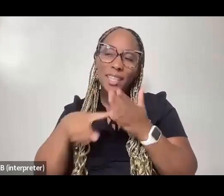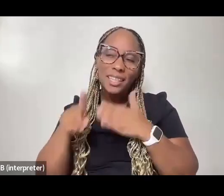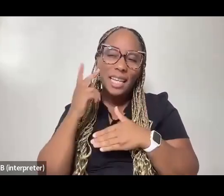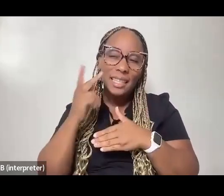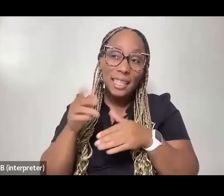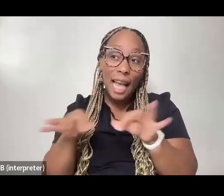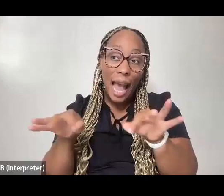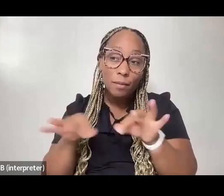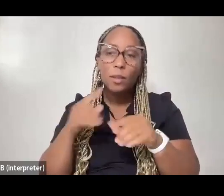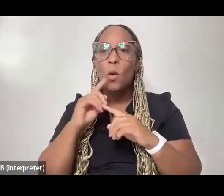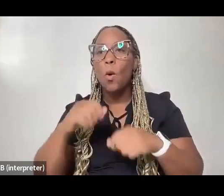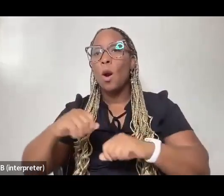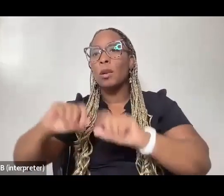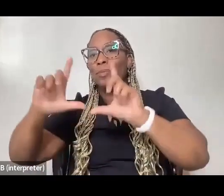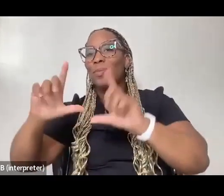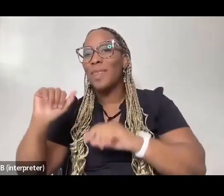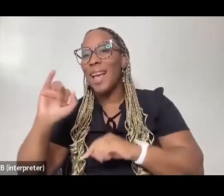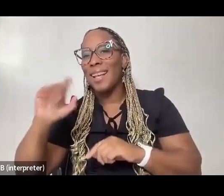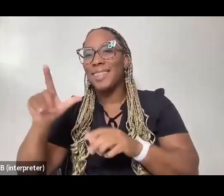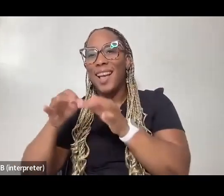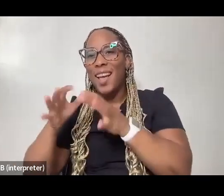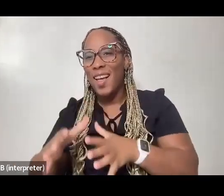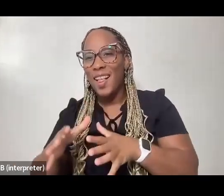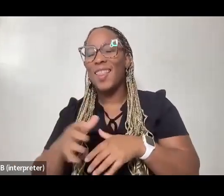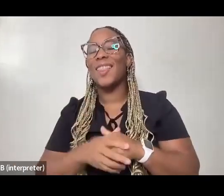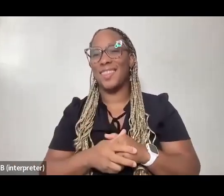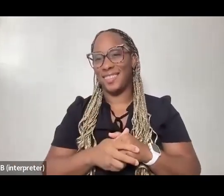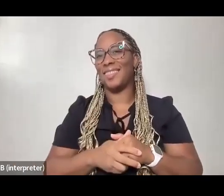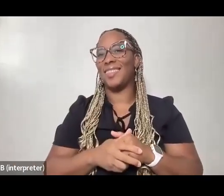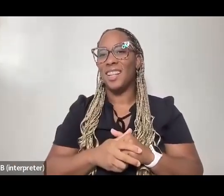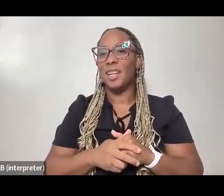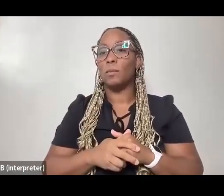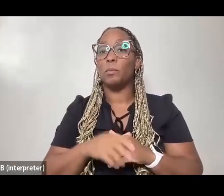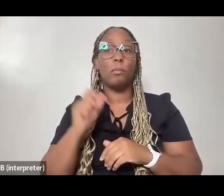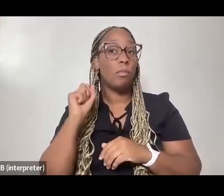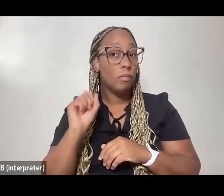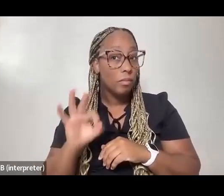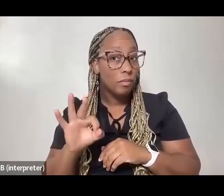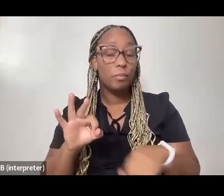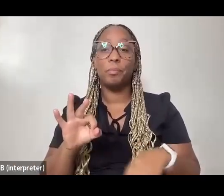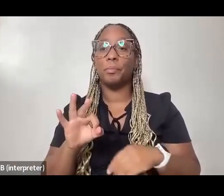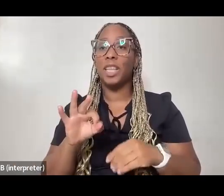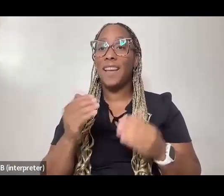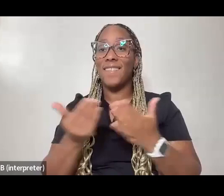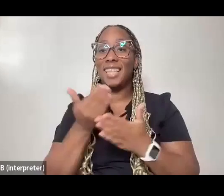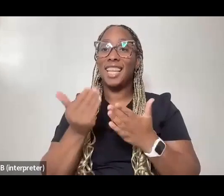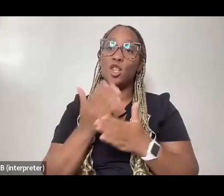captions. Or let me turn on the ASL interpreter window or something and if it is a new event, it is